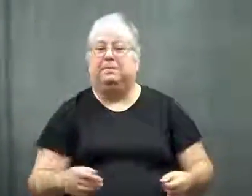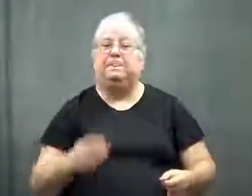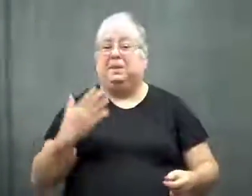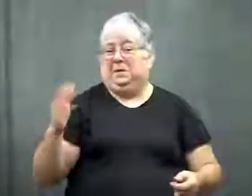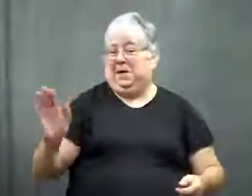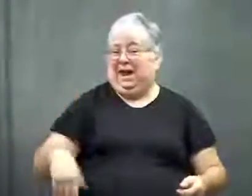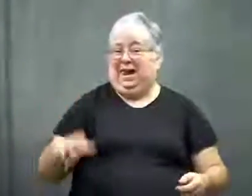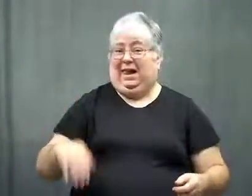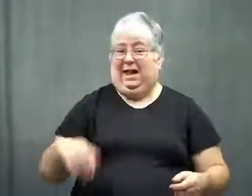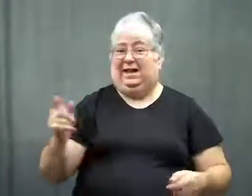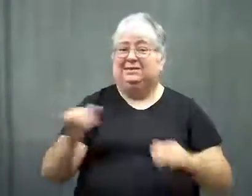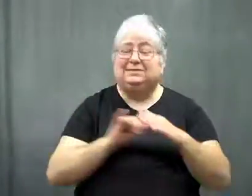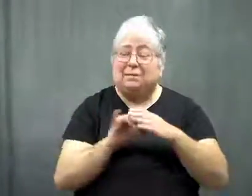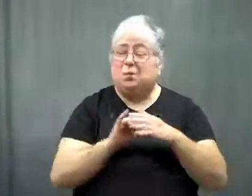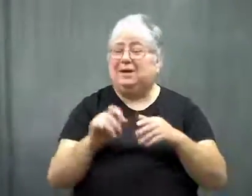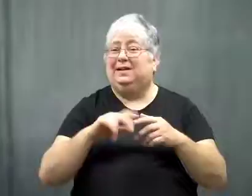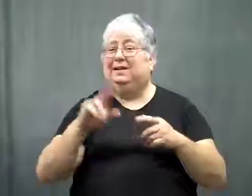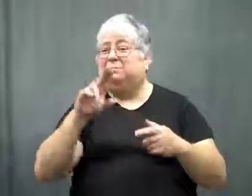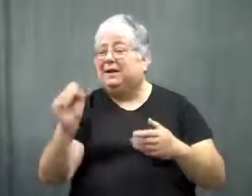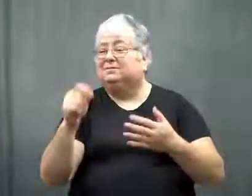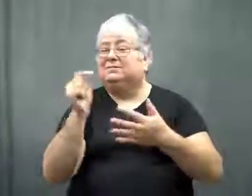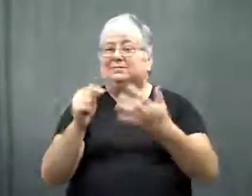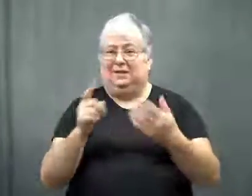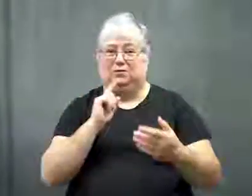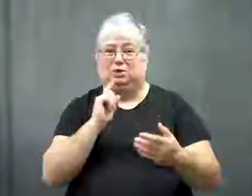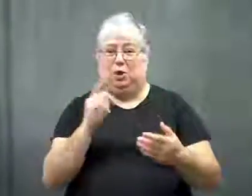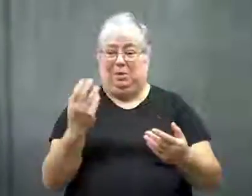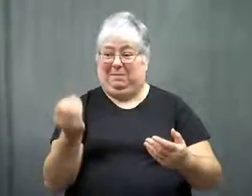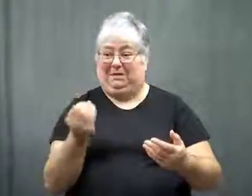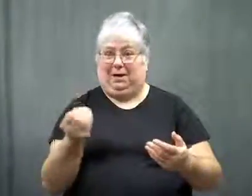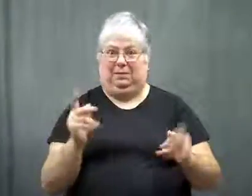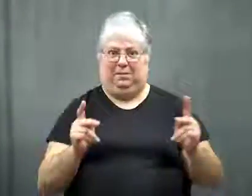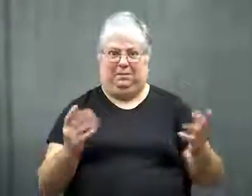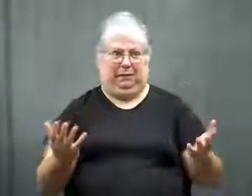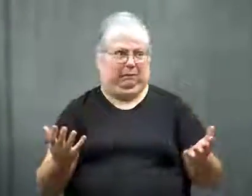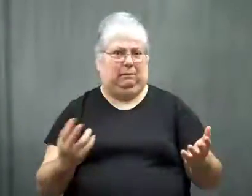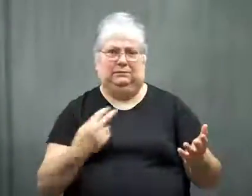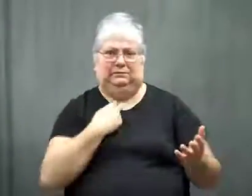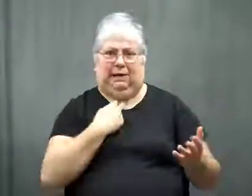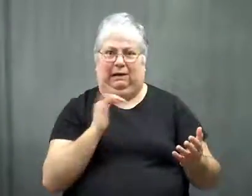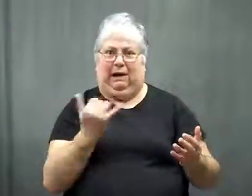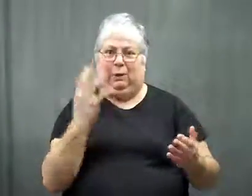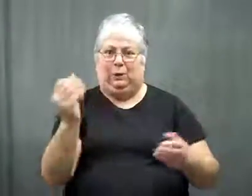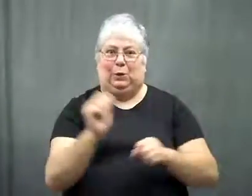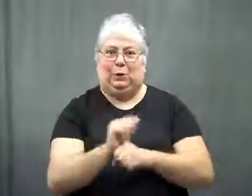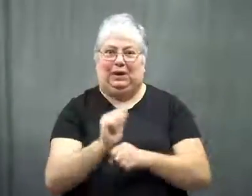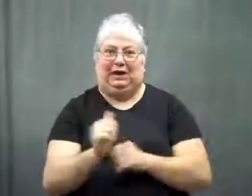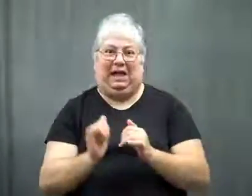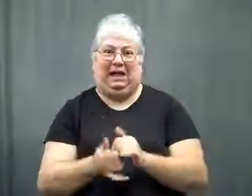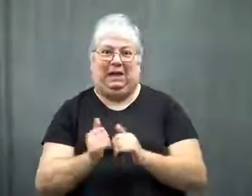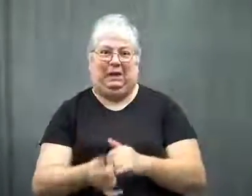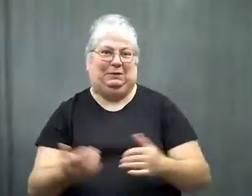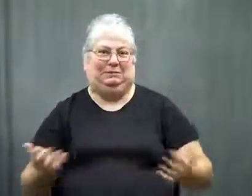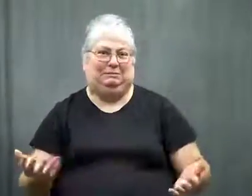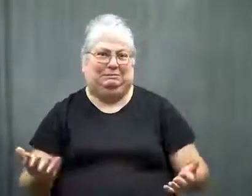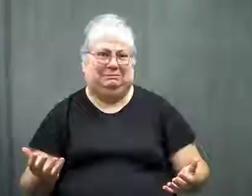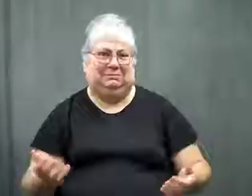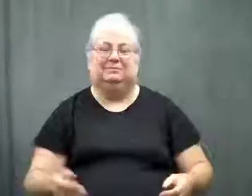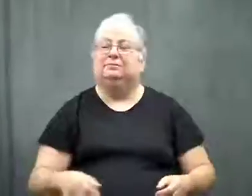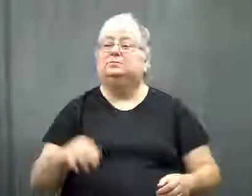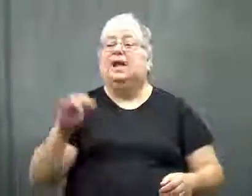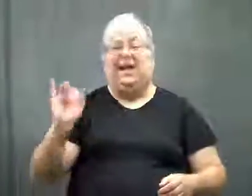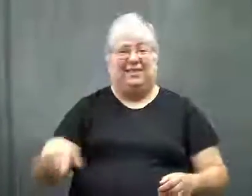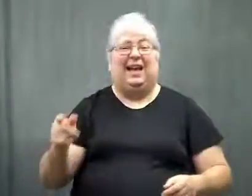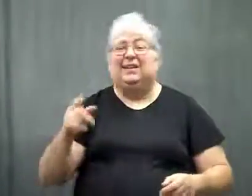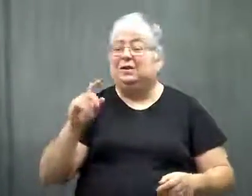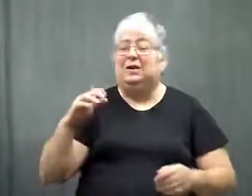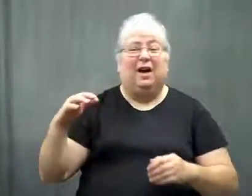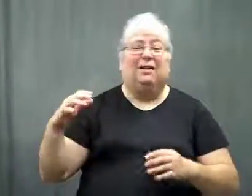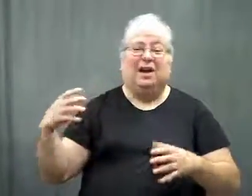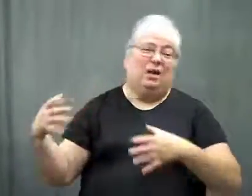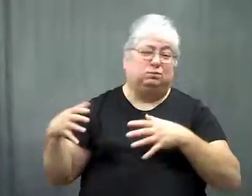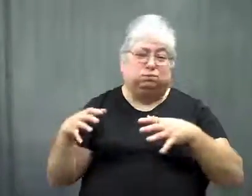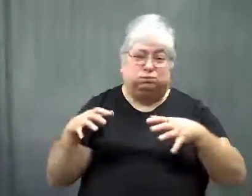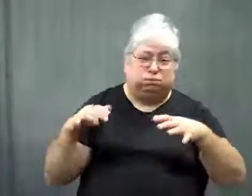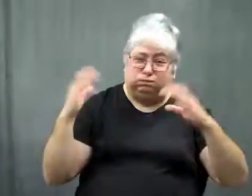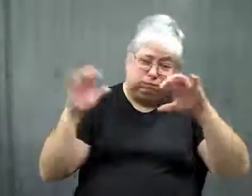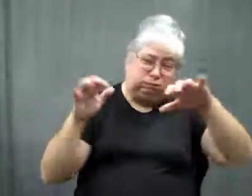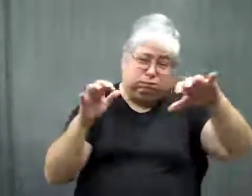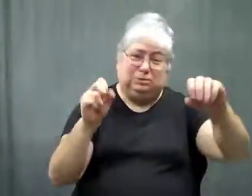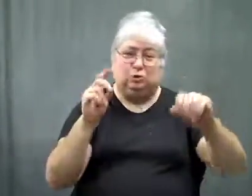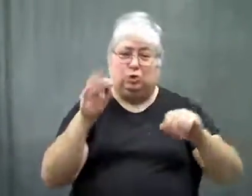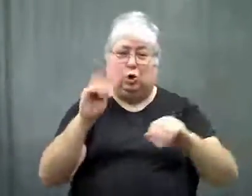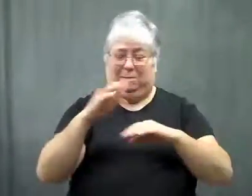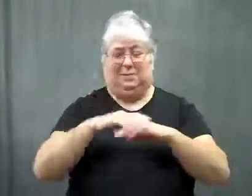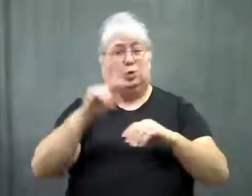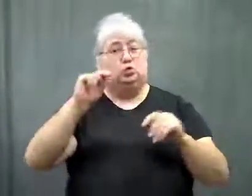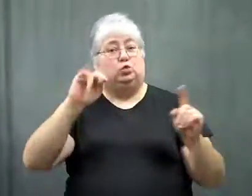With the subways and buses closed people will be scrambling for a way to work.